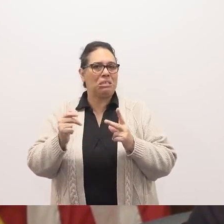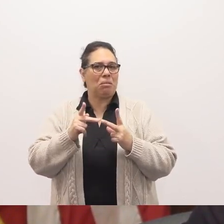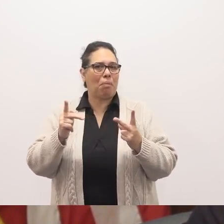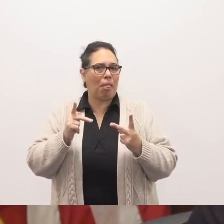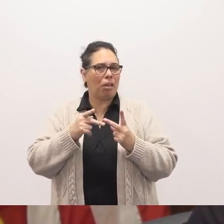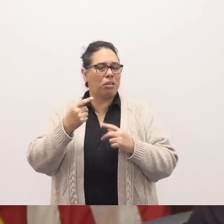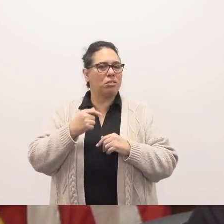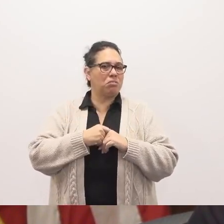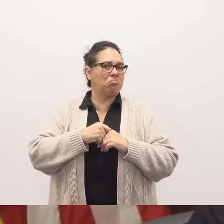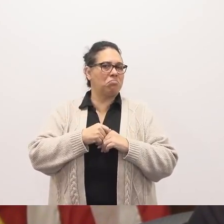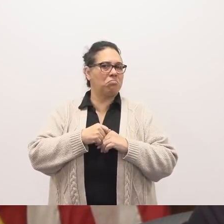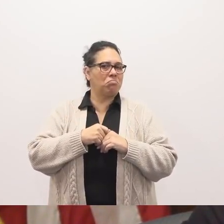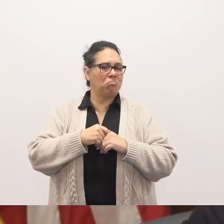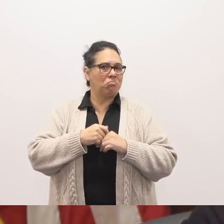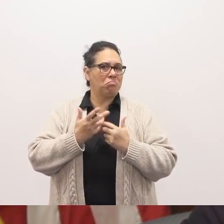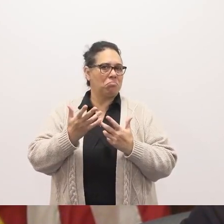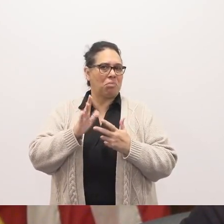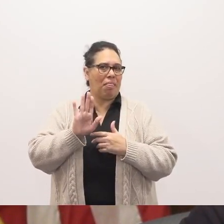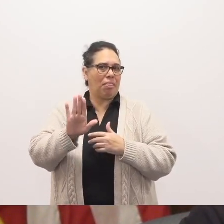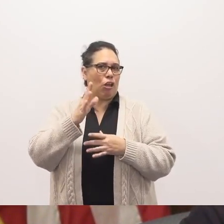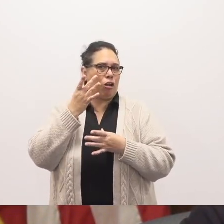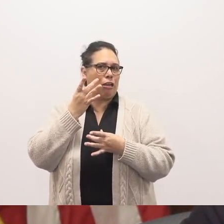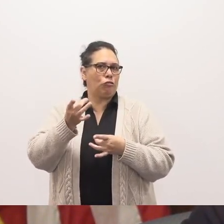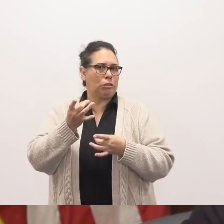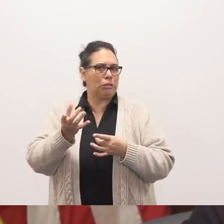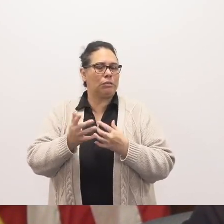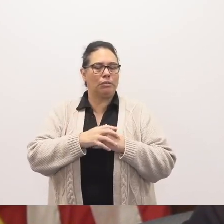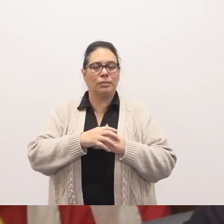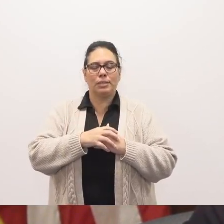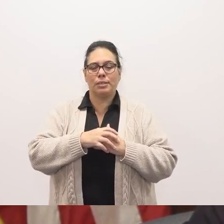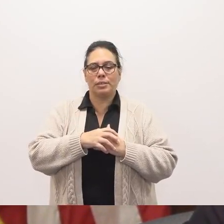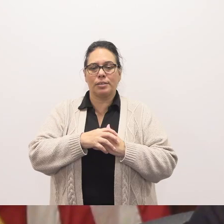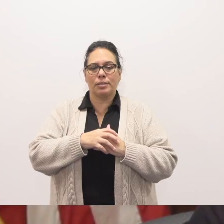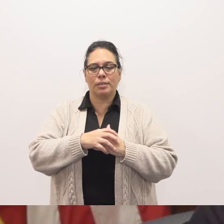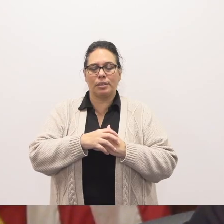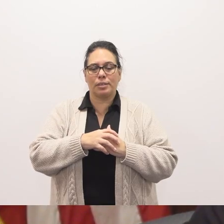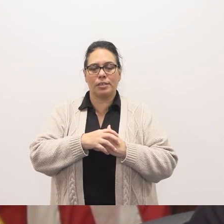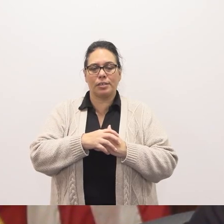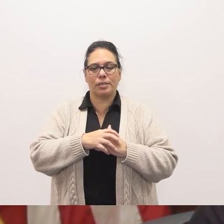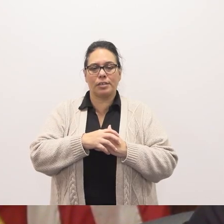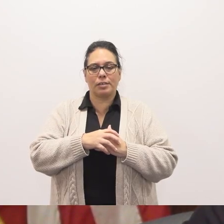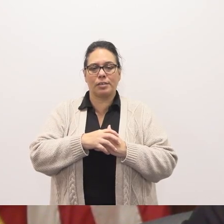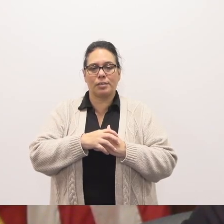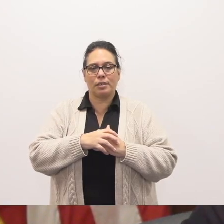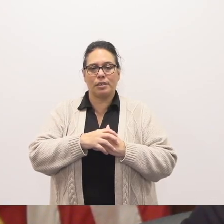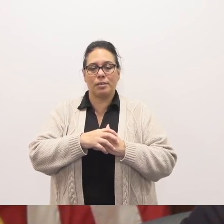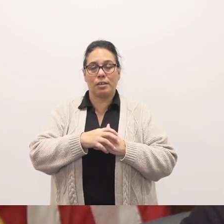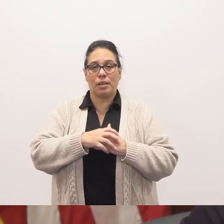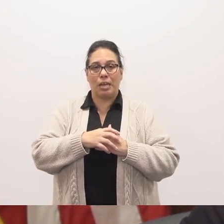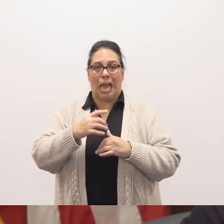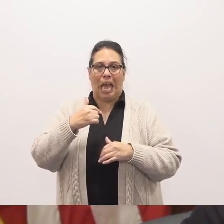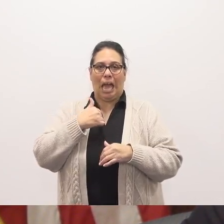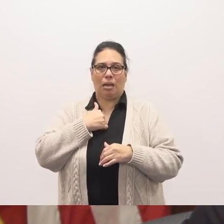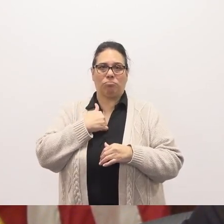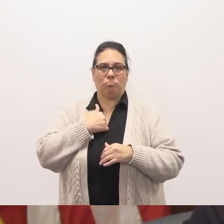and what their interests are. So I didn't have site nights when I was choosing high school,